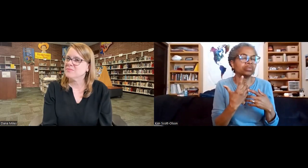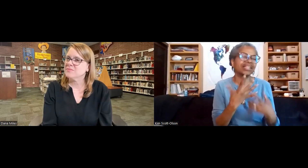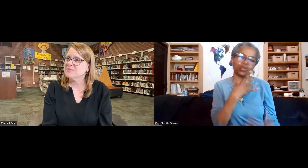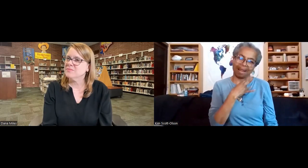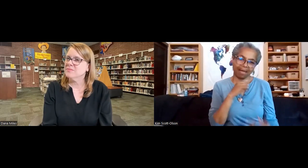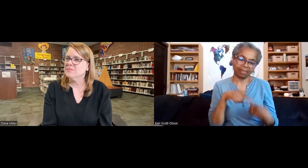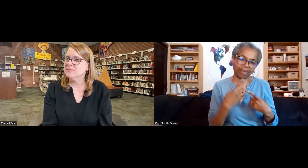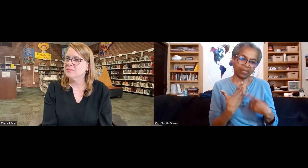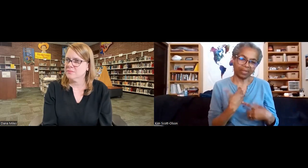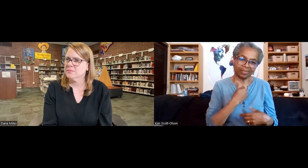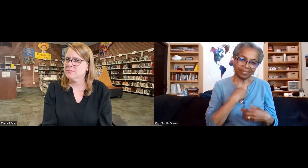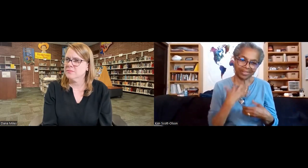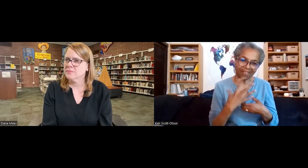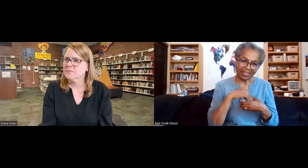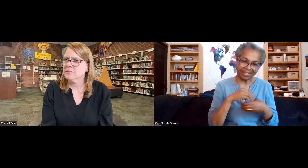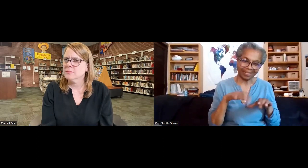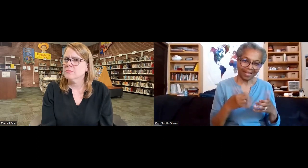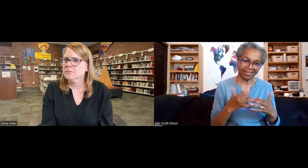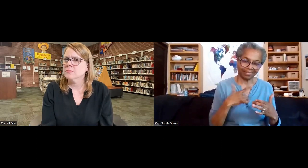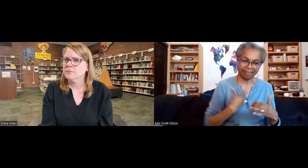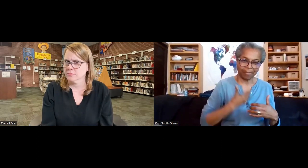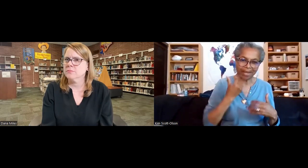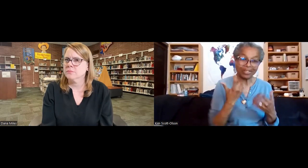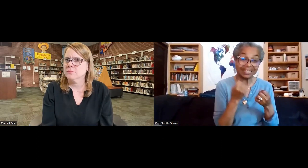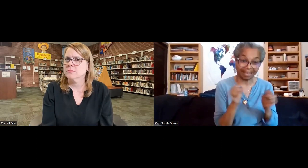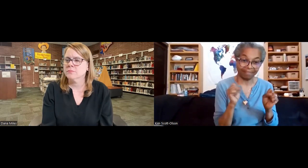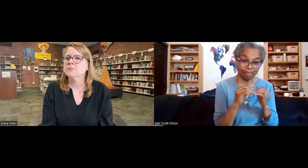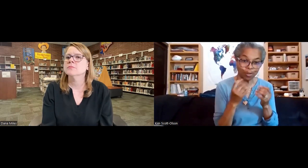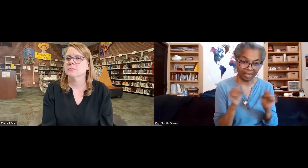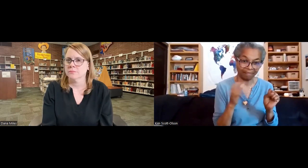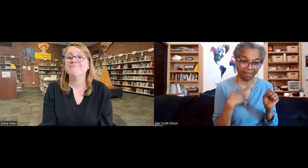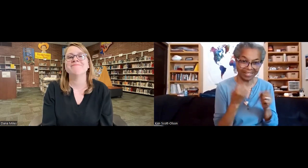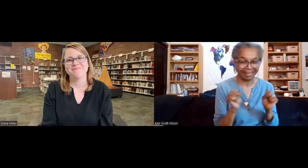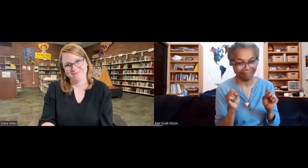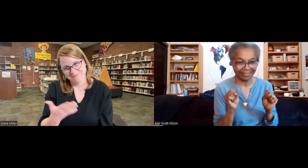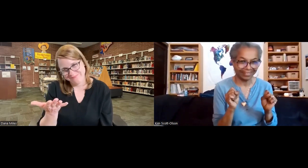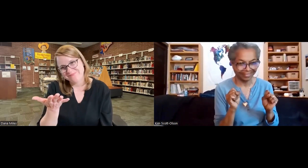What I do like about a self-contained classroom is the level of safety.